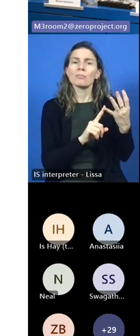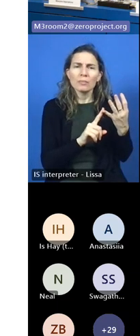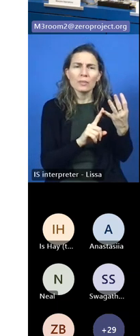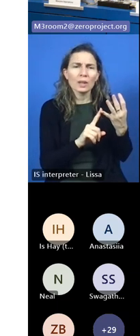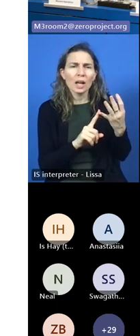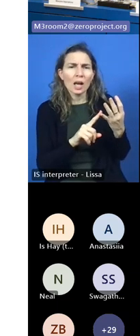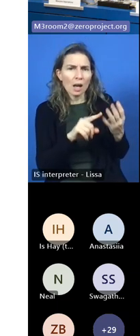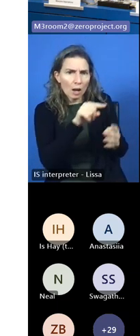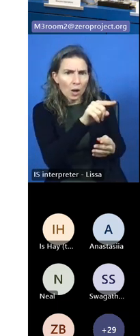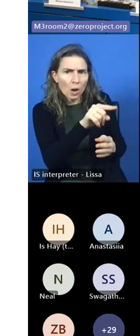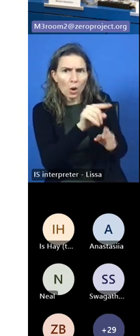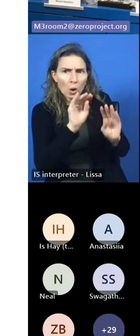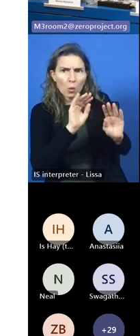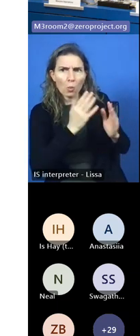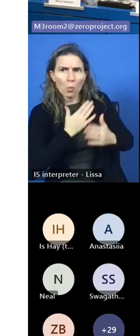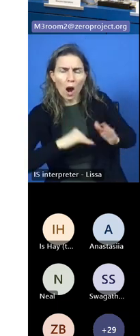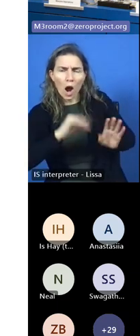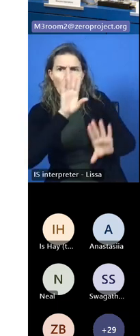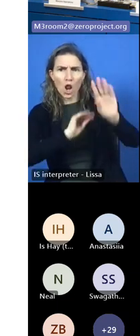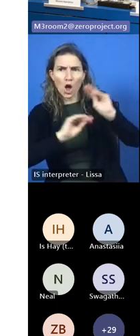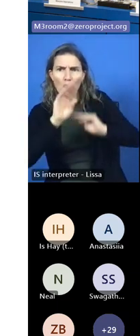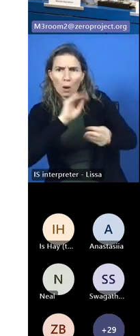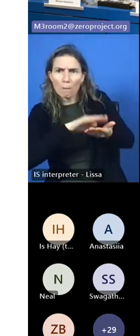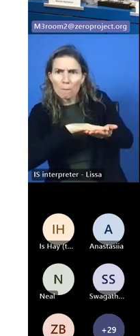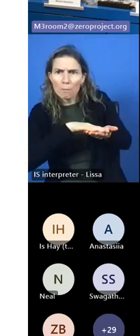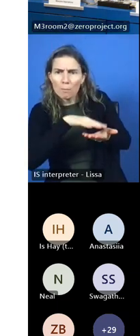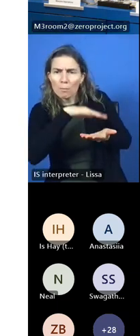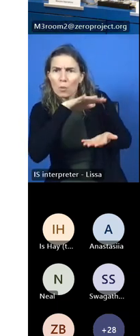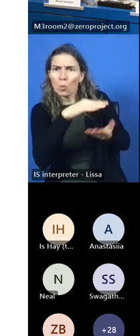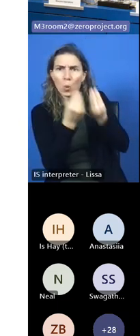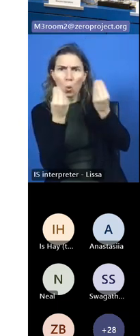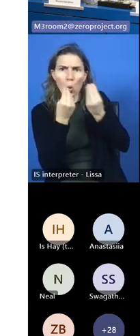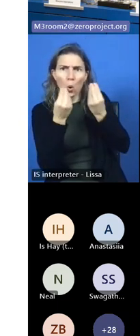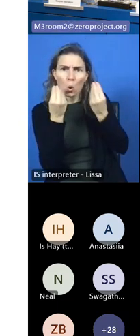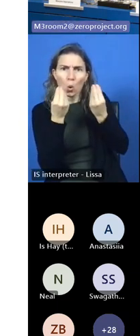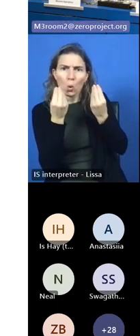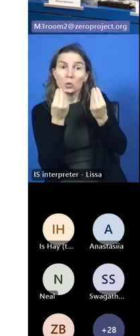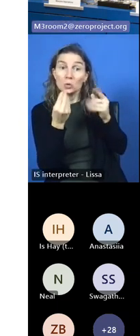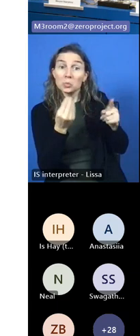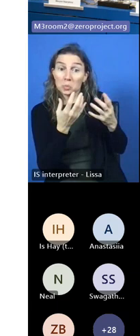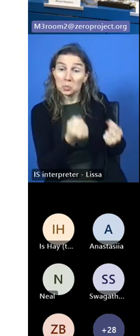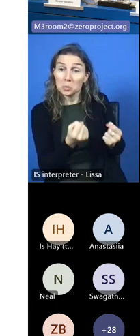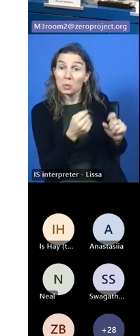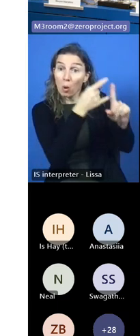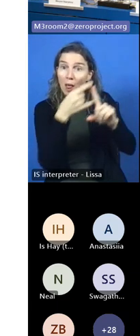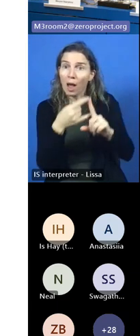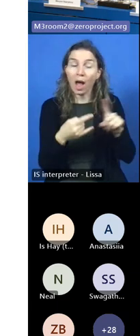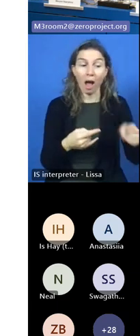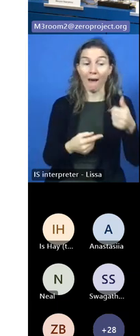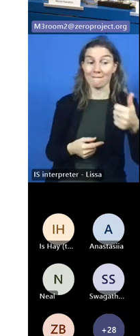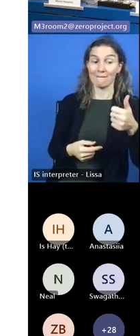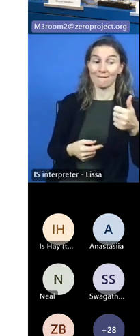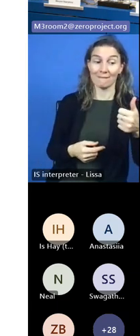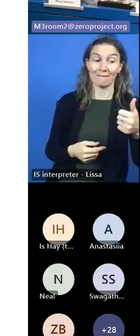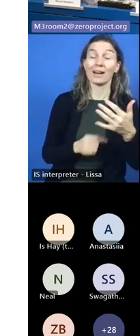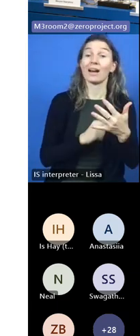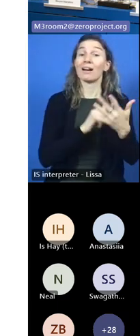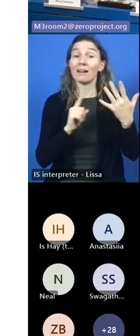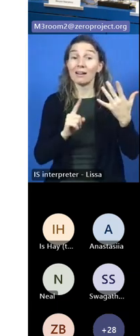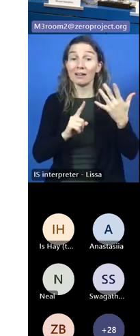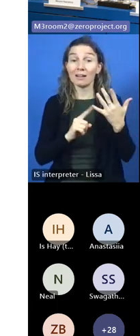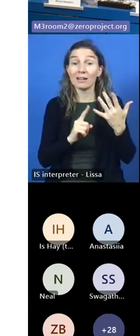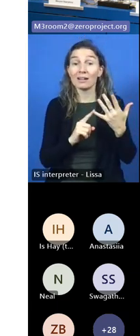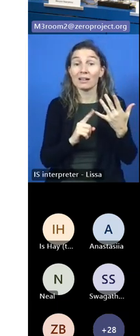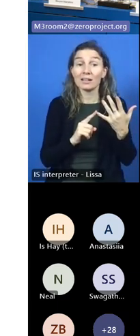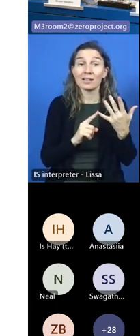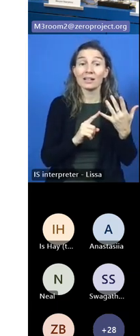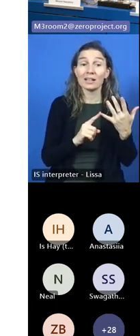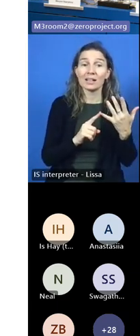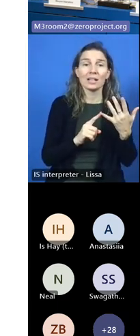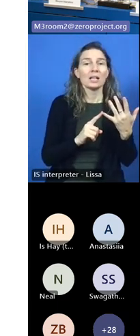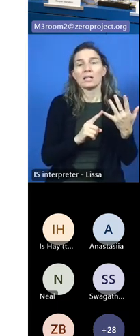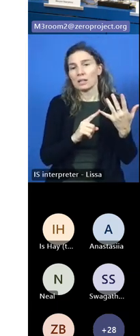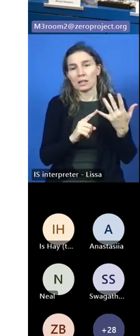our course lasts two months. Number five, it is not an insight, it is reality. The number